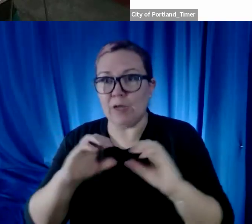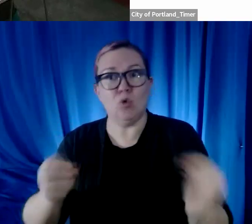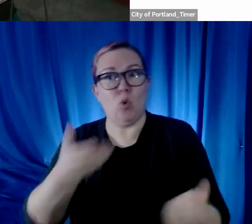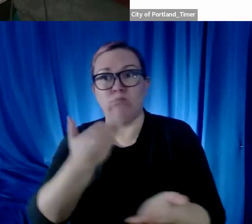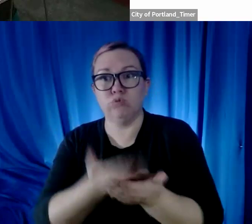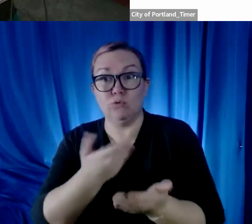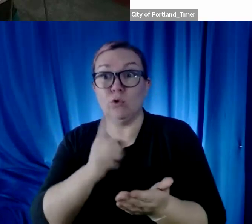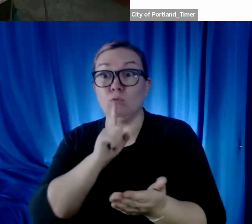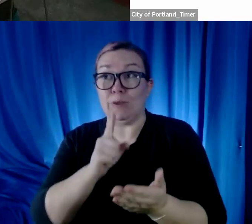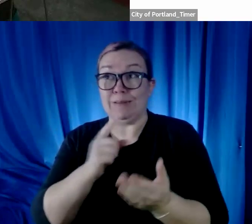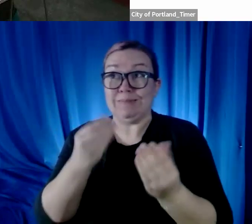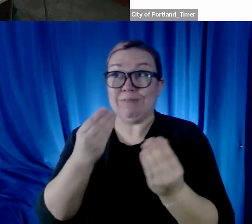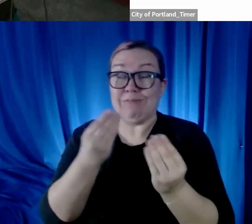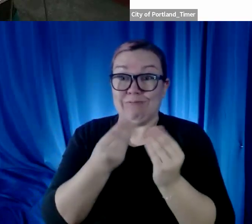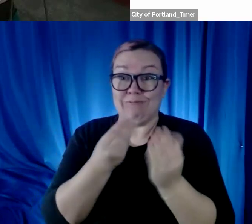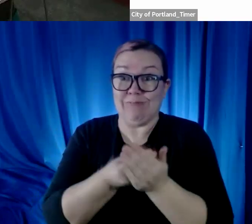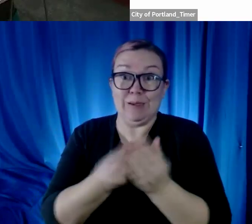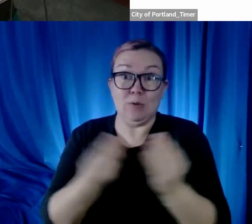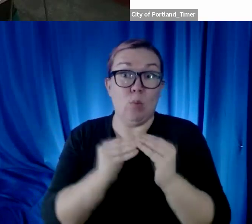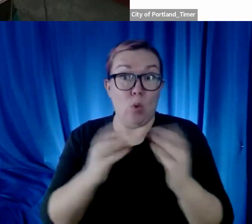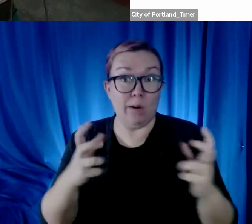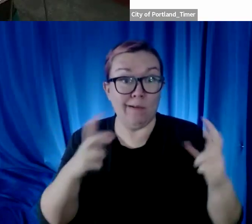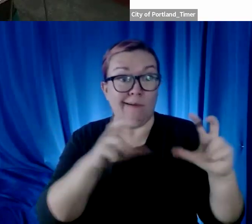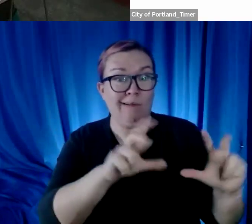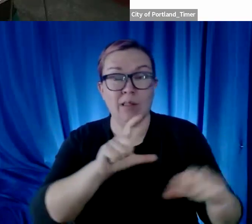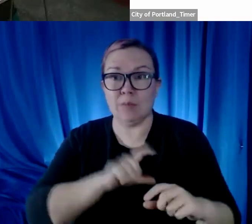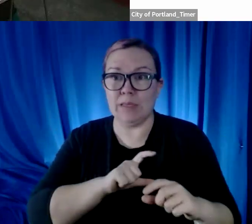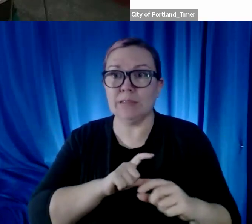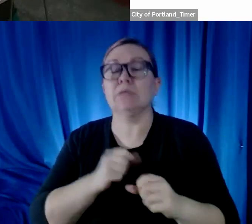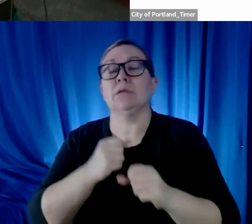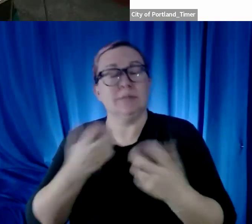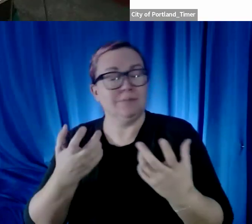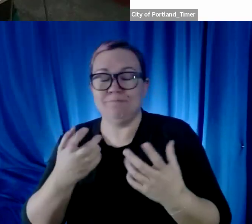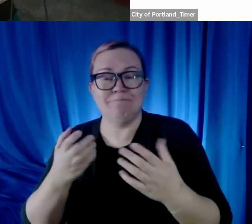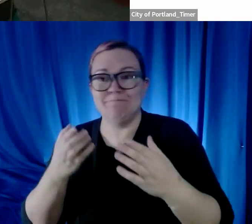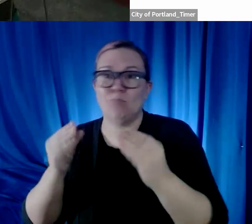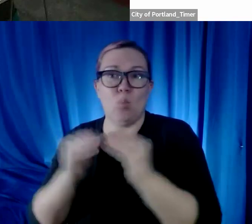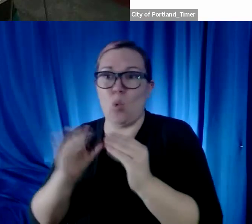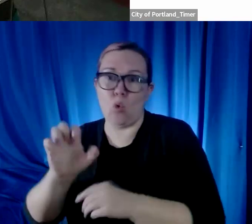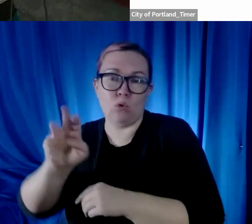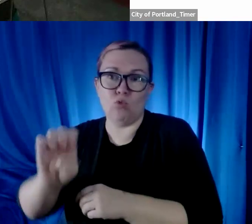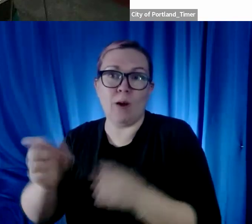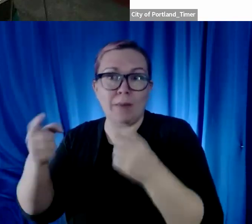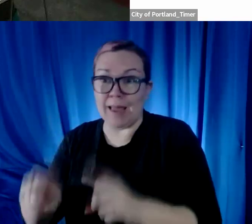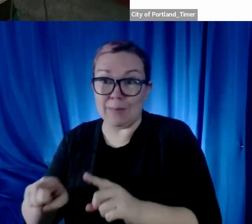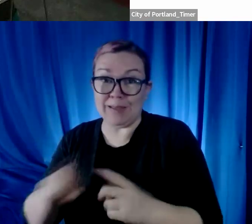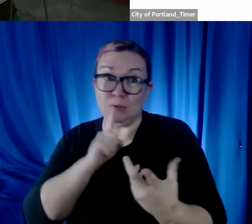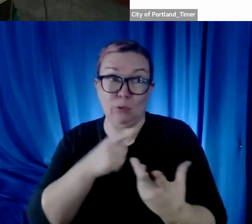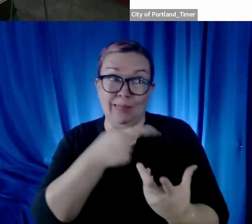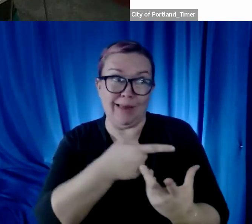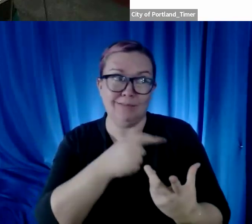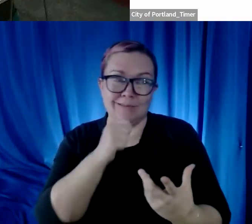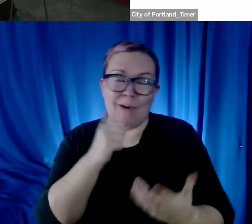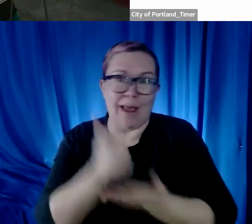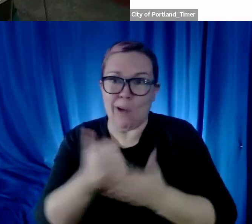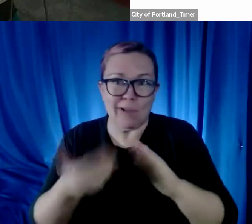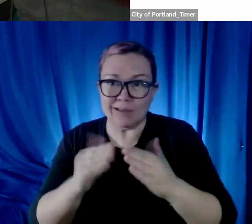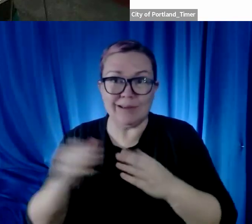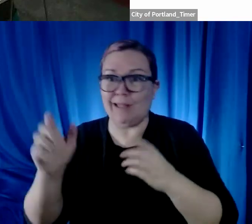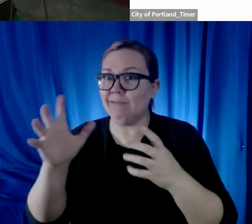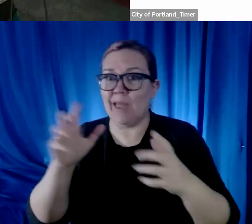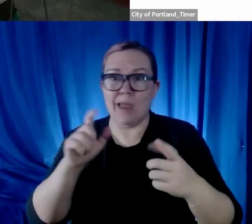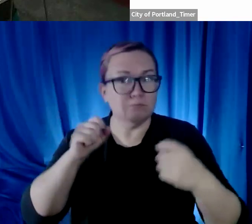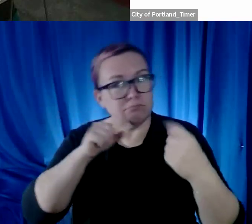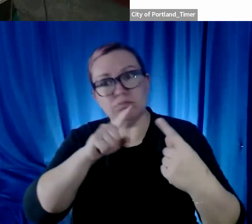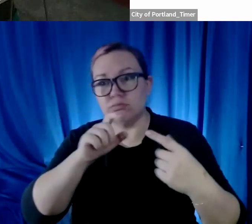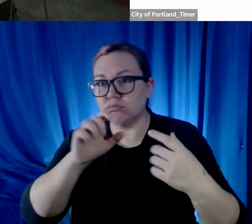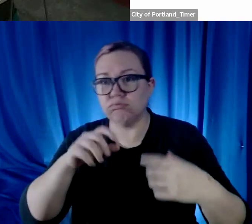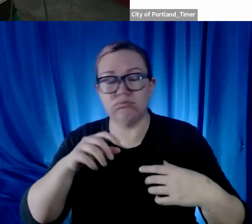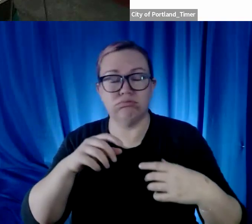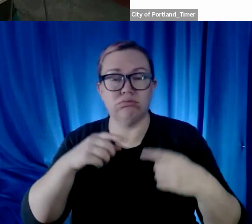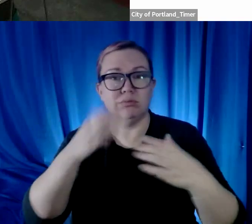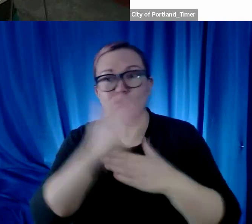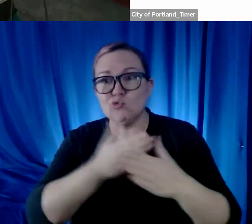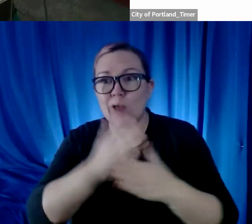In fact, perhaps the opposite is true The PPB is overfunded, over-equipped, and does little to no good for the city as they attack protesters, disrupt picket lines, and harass the homeless.